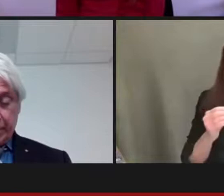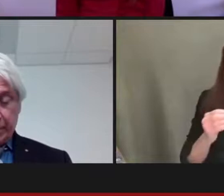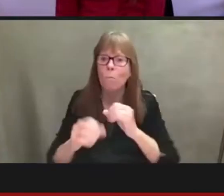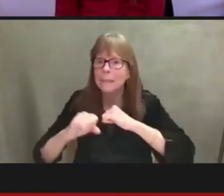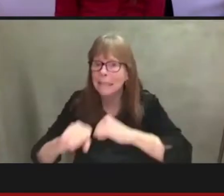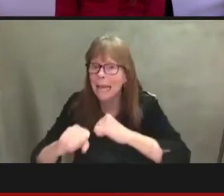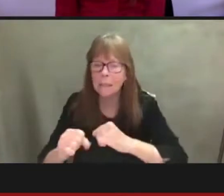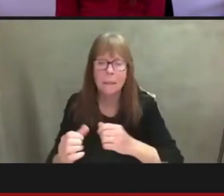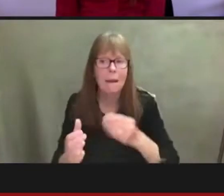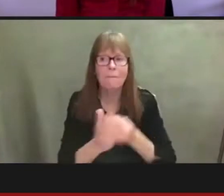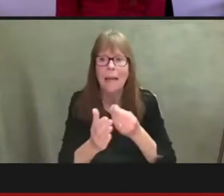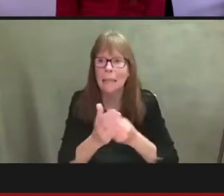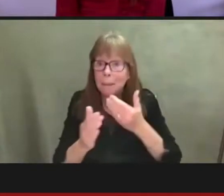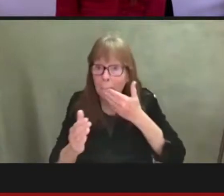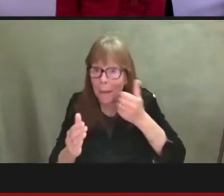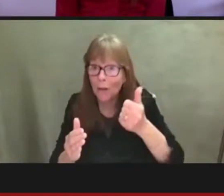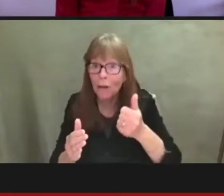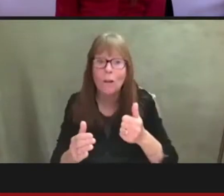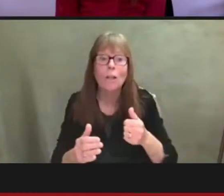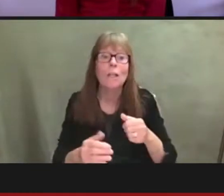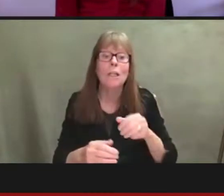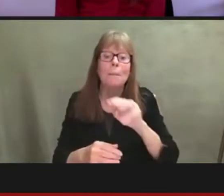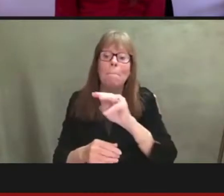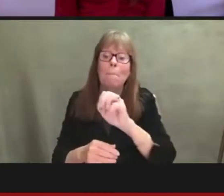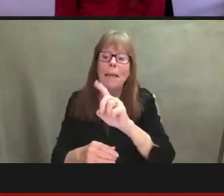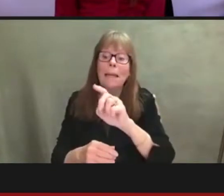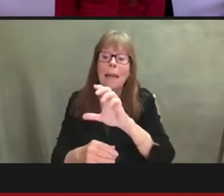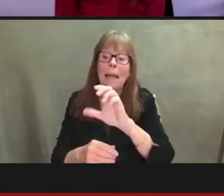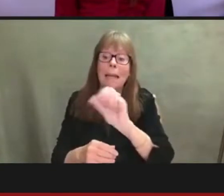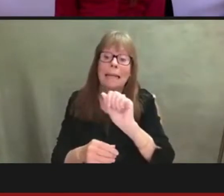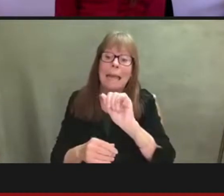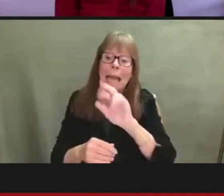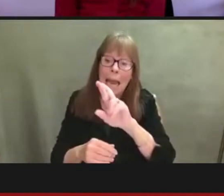like Medicare is better funded than Medicaid.